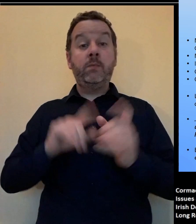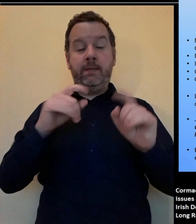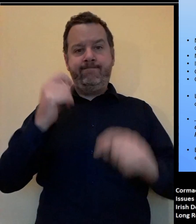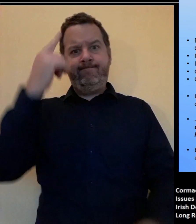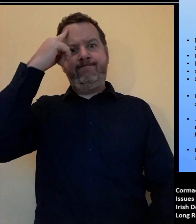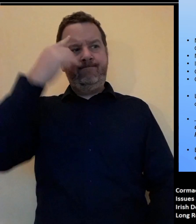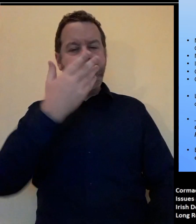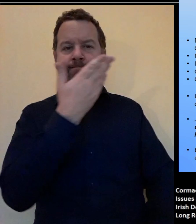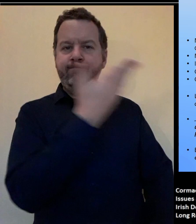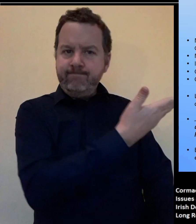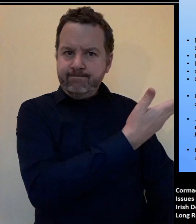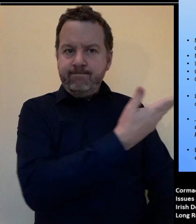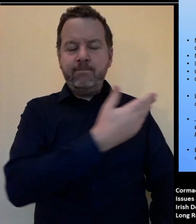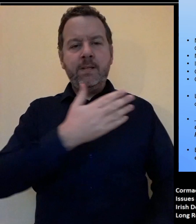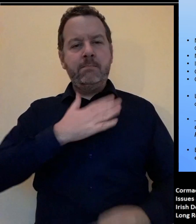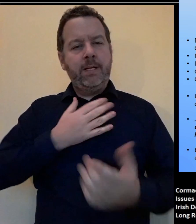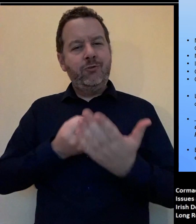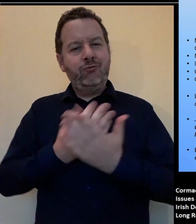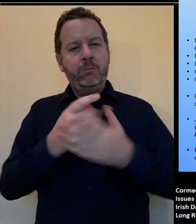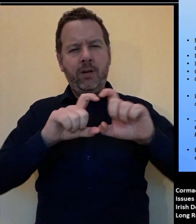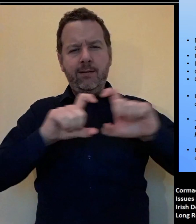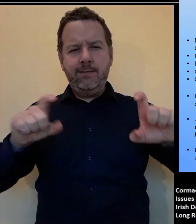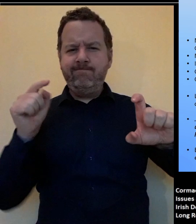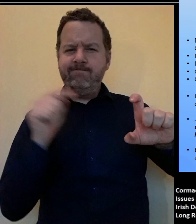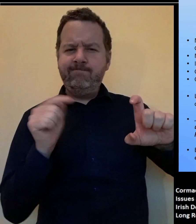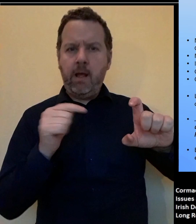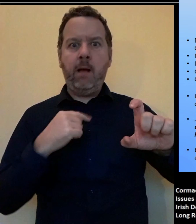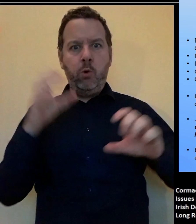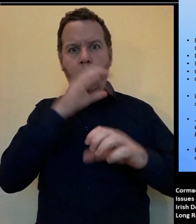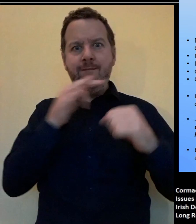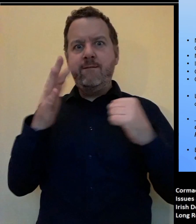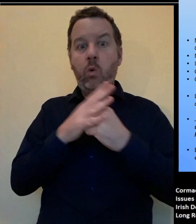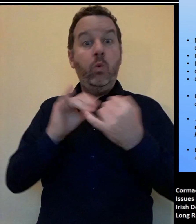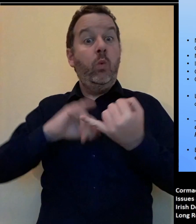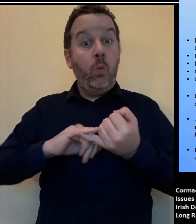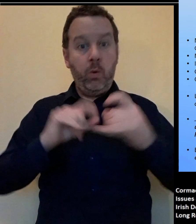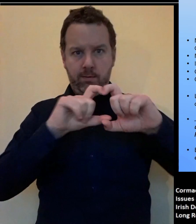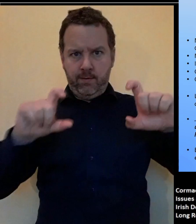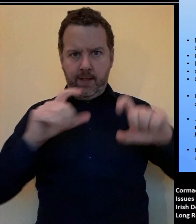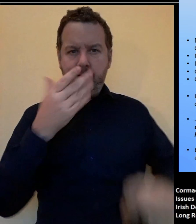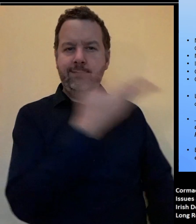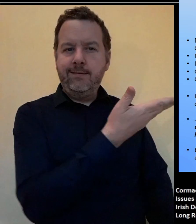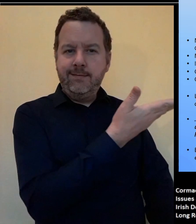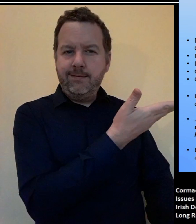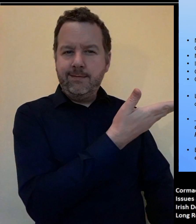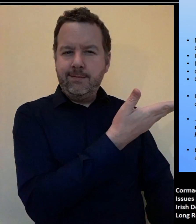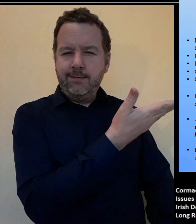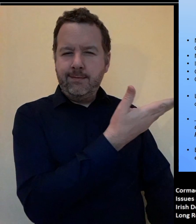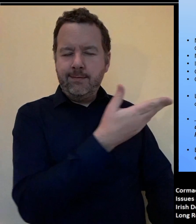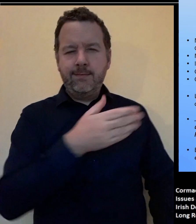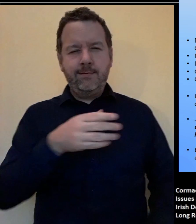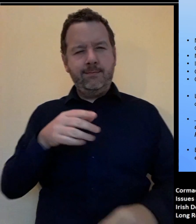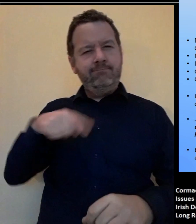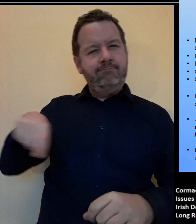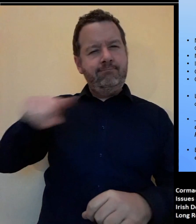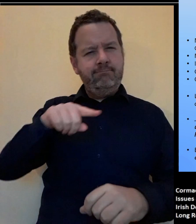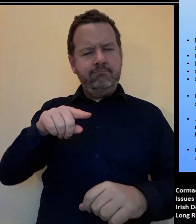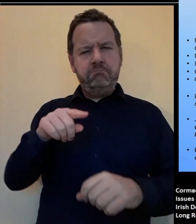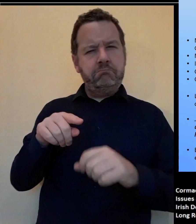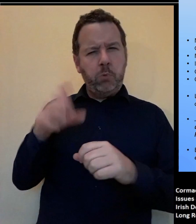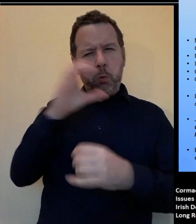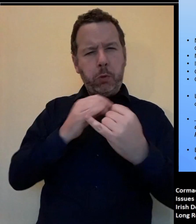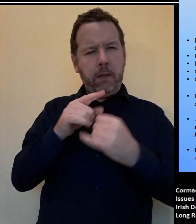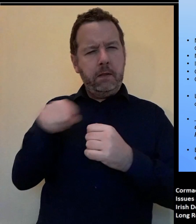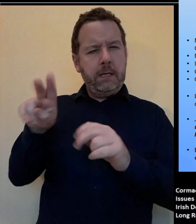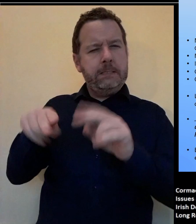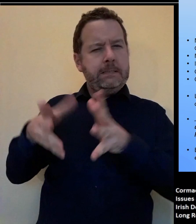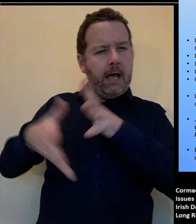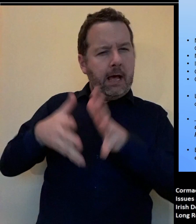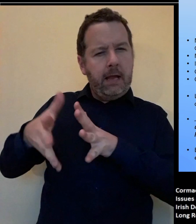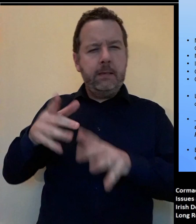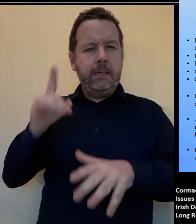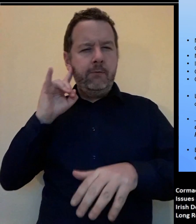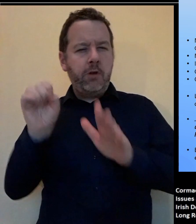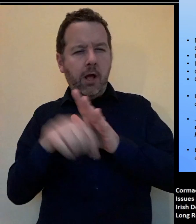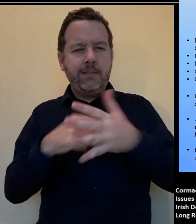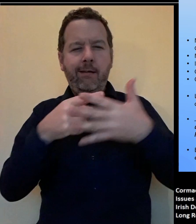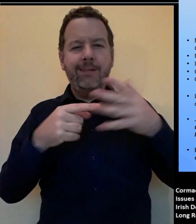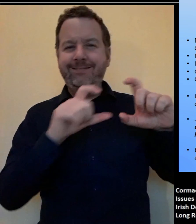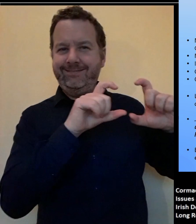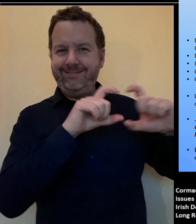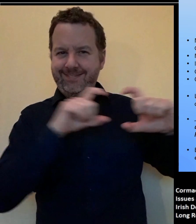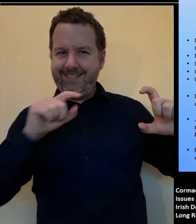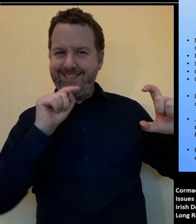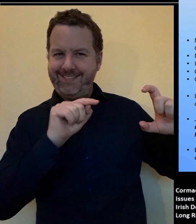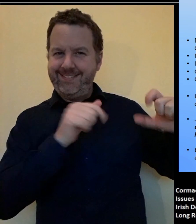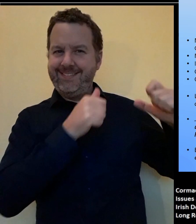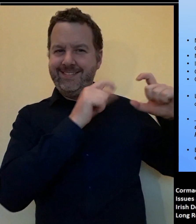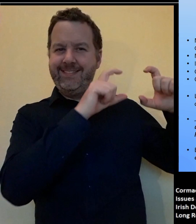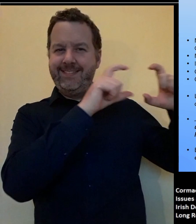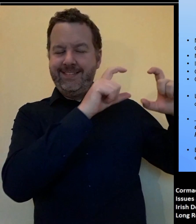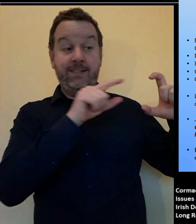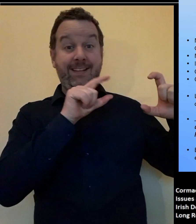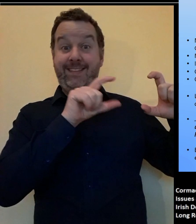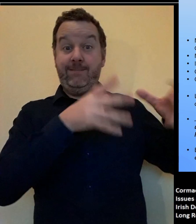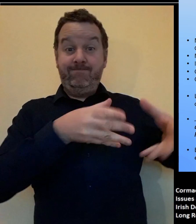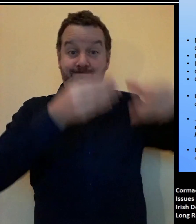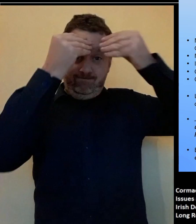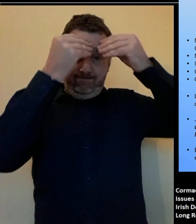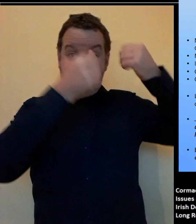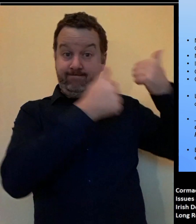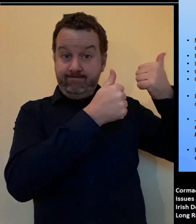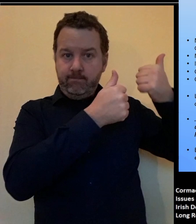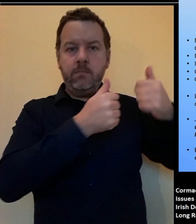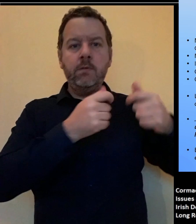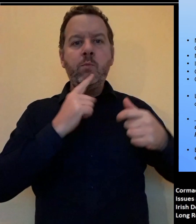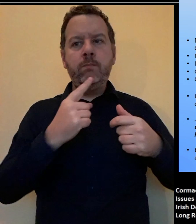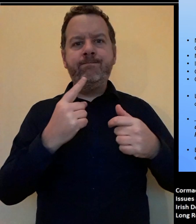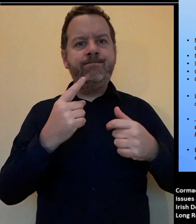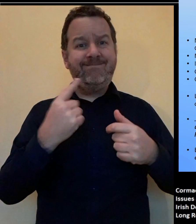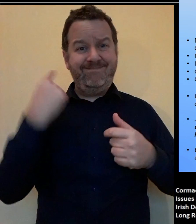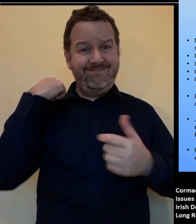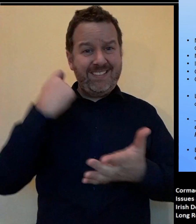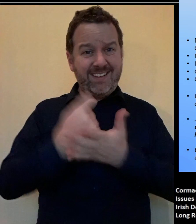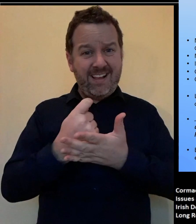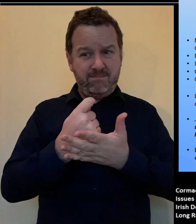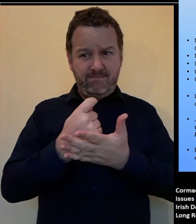This has led me to propose a very rough, inelegant description of the individuals that I want to look at,